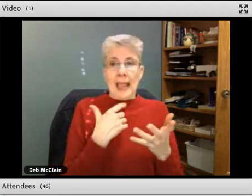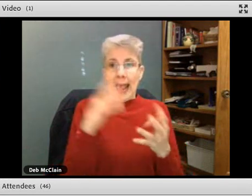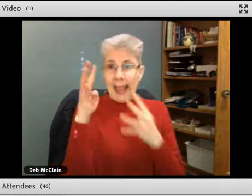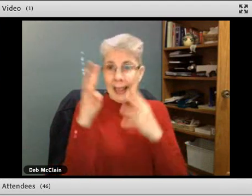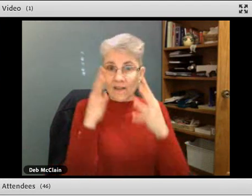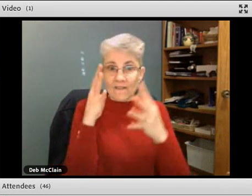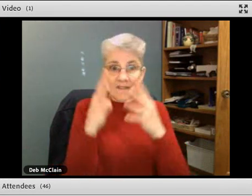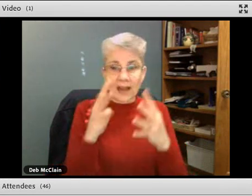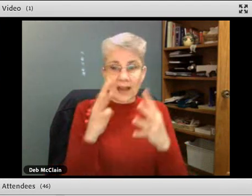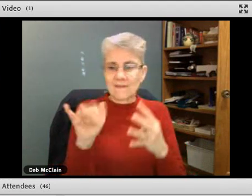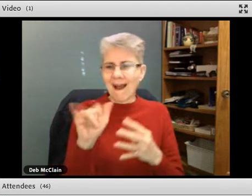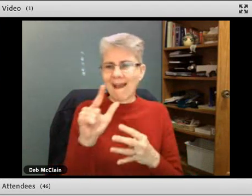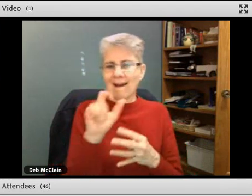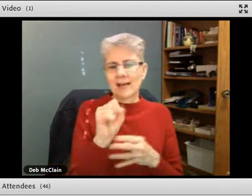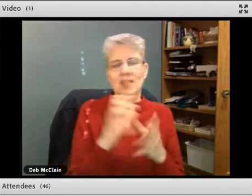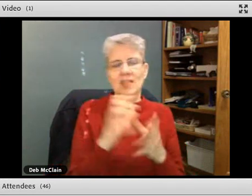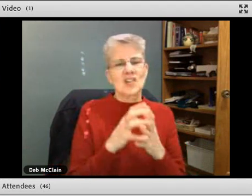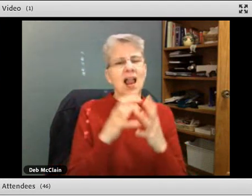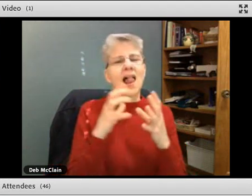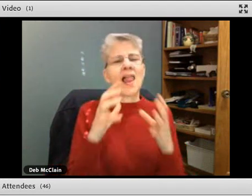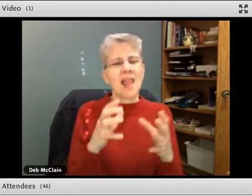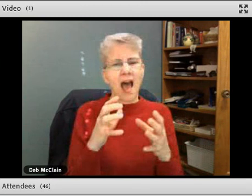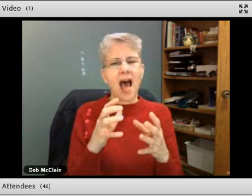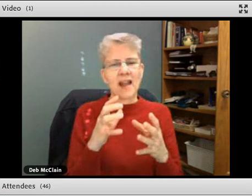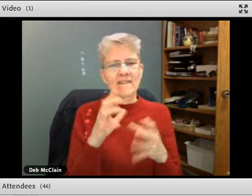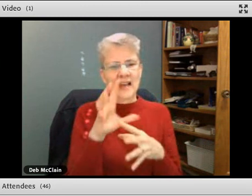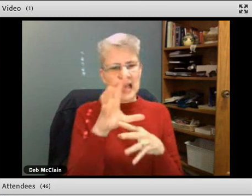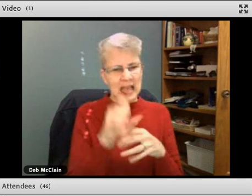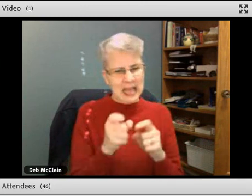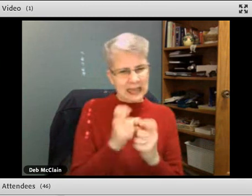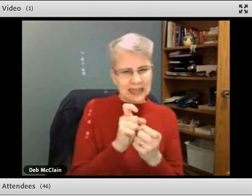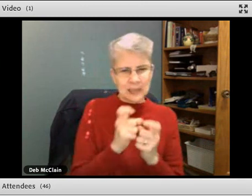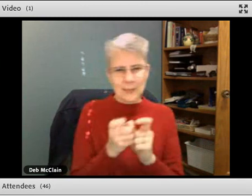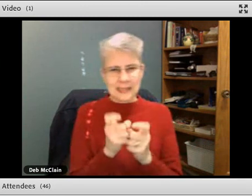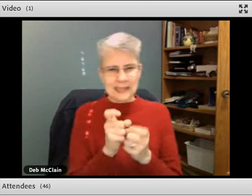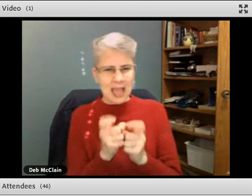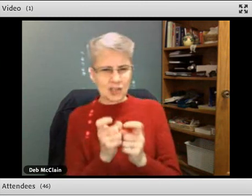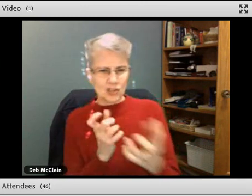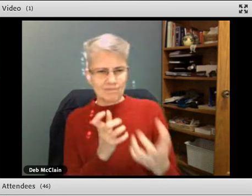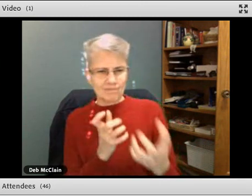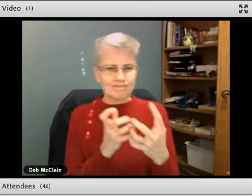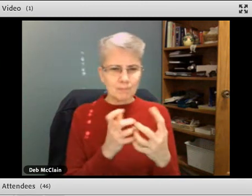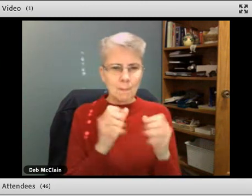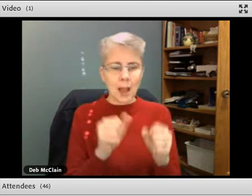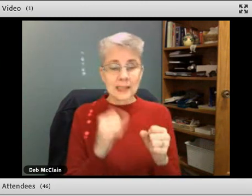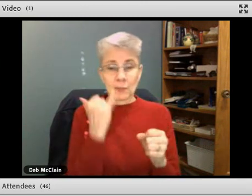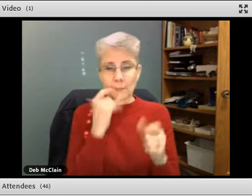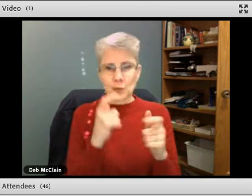If I'm doing a big global change, the Innovative system gives you a lot of options